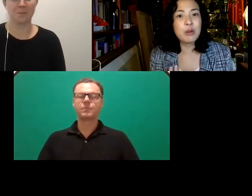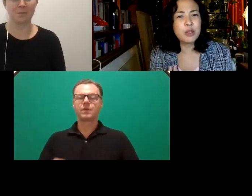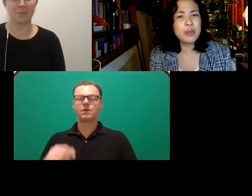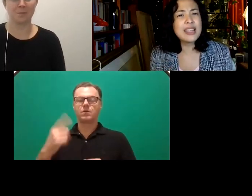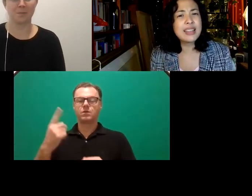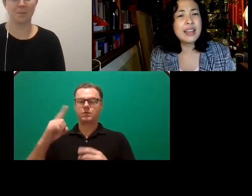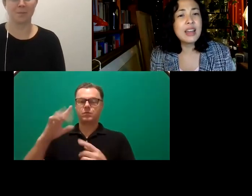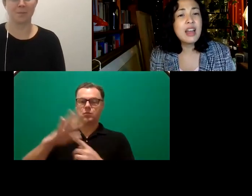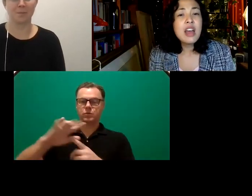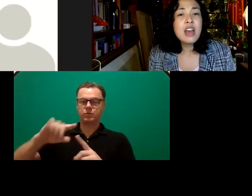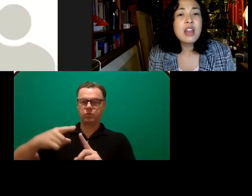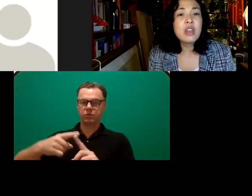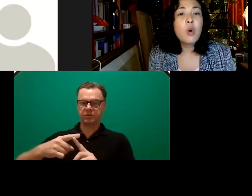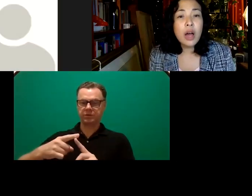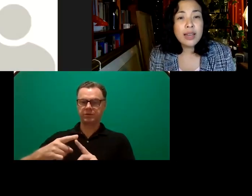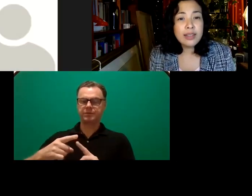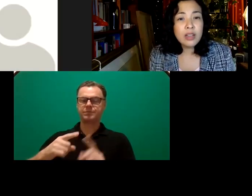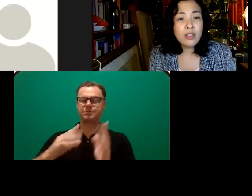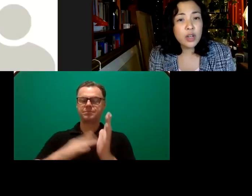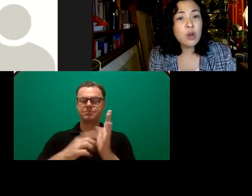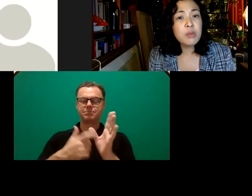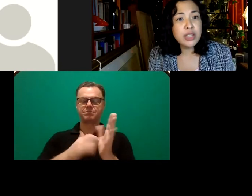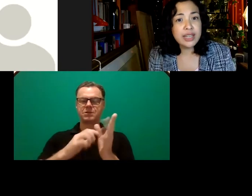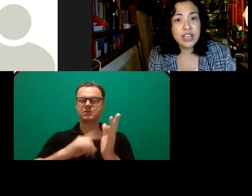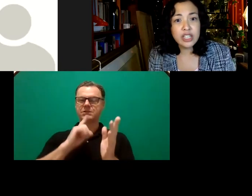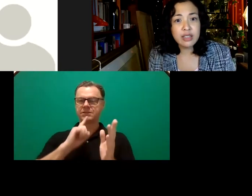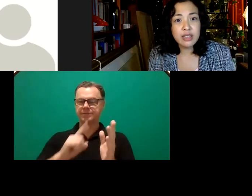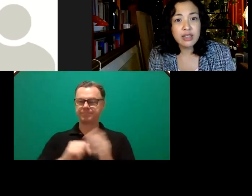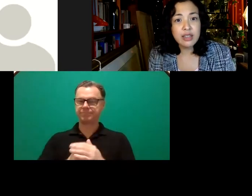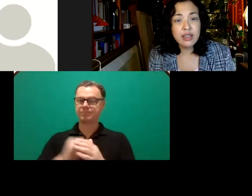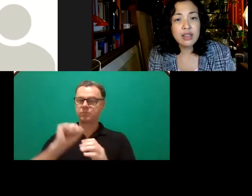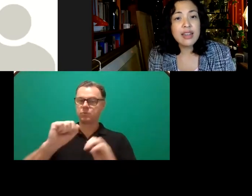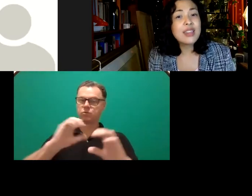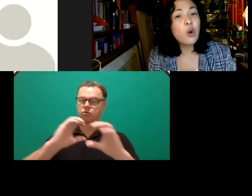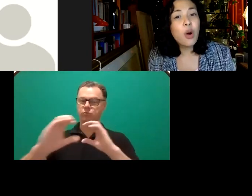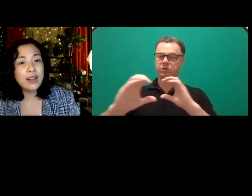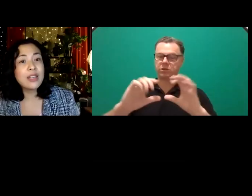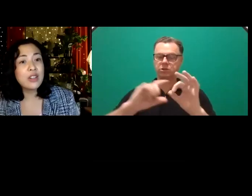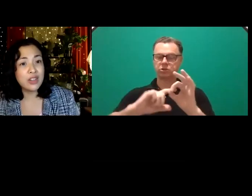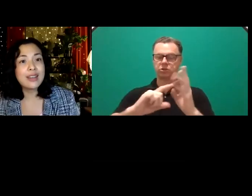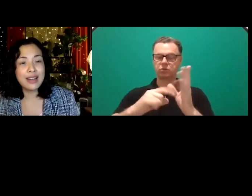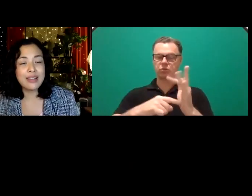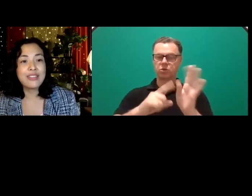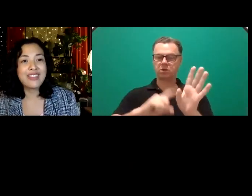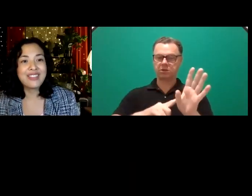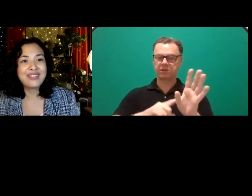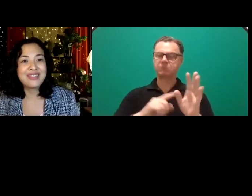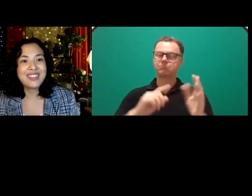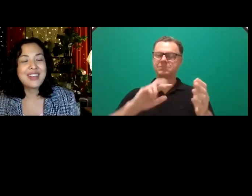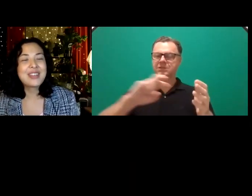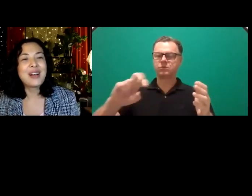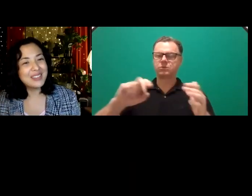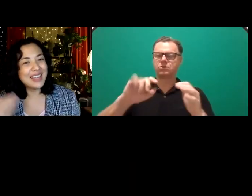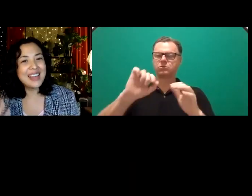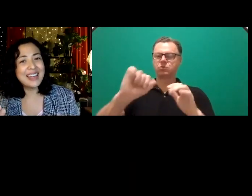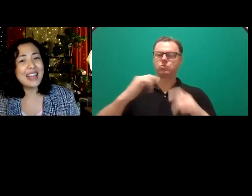quote to me) - he said "the quality of your communication is the quality of your life" so I'll say that